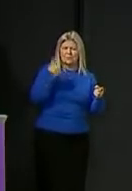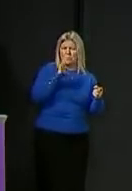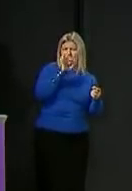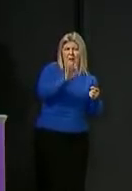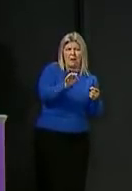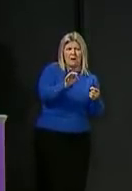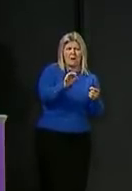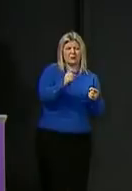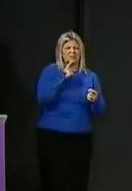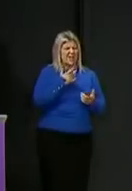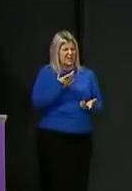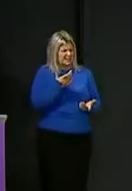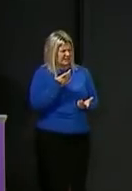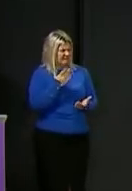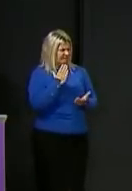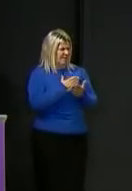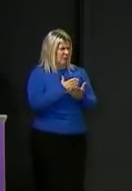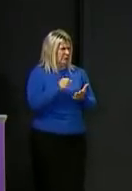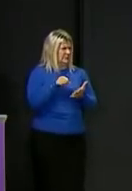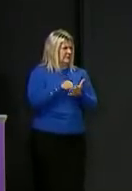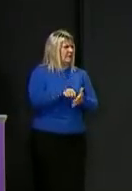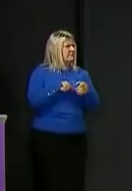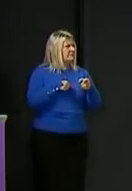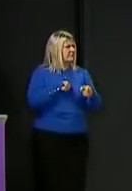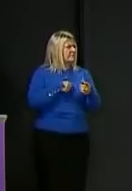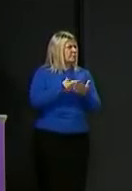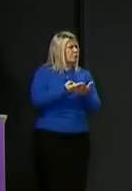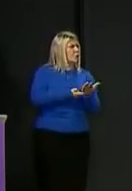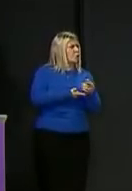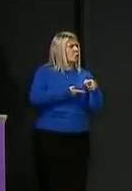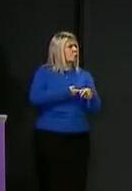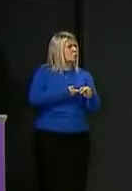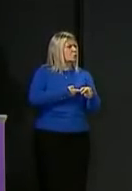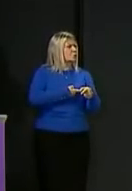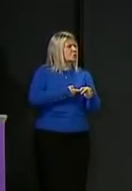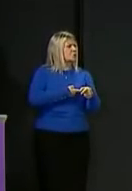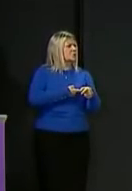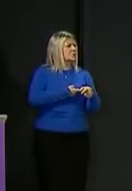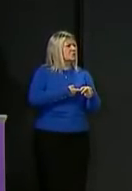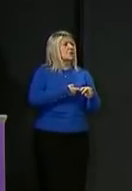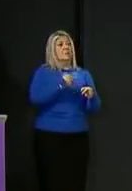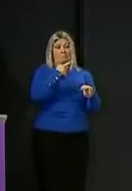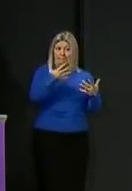unduly restrictive. But this five adult limit has been confirmed by the Scottish Government this